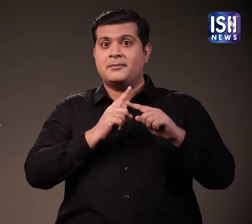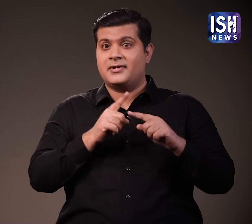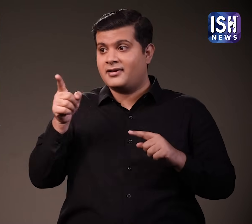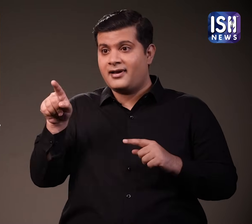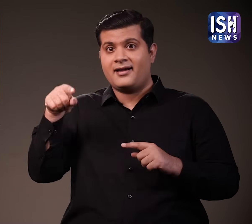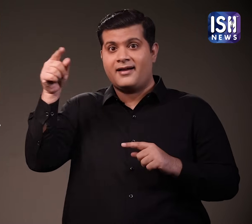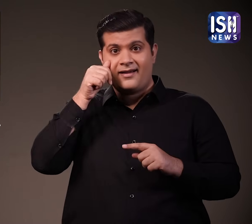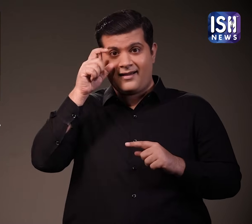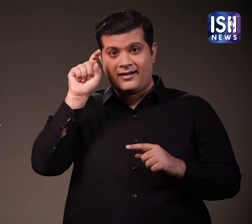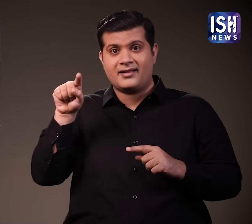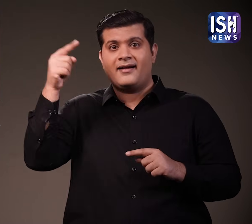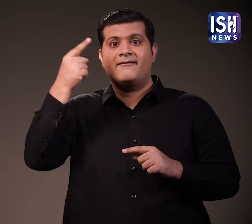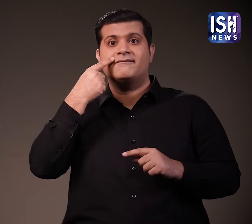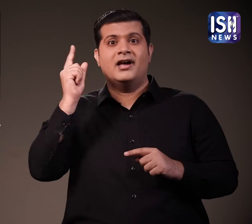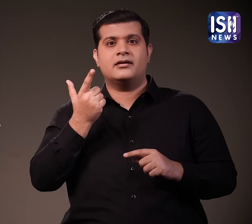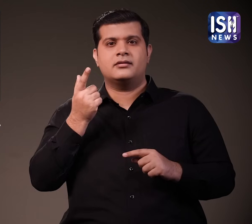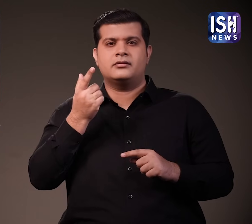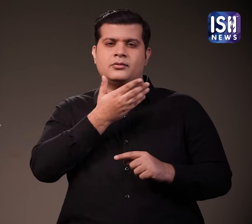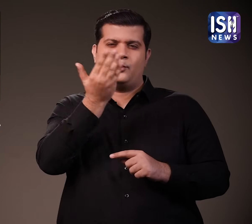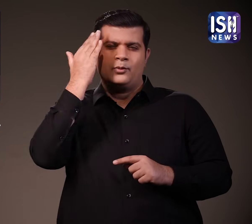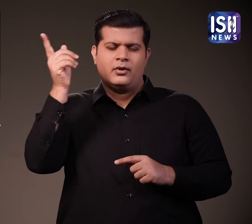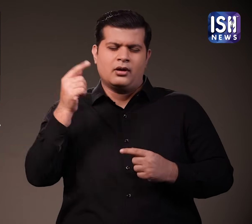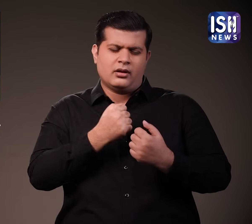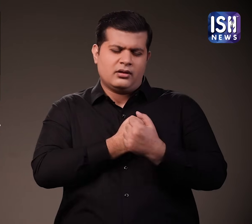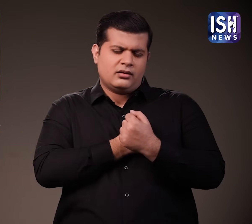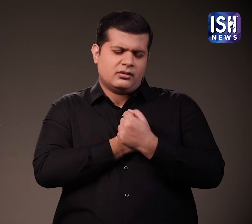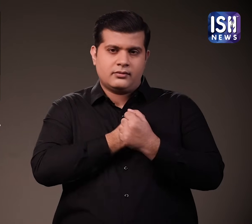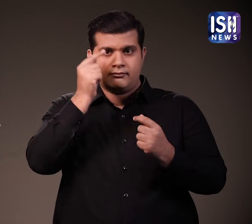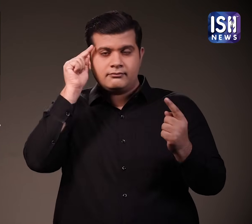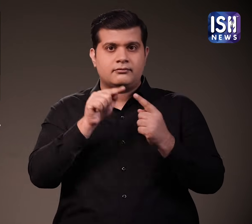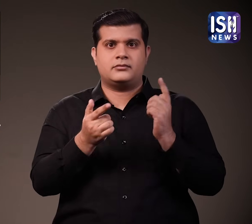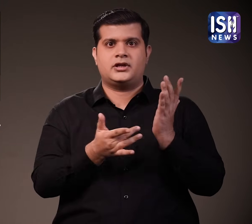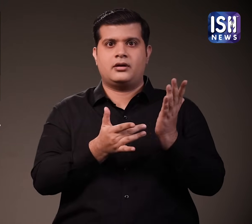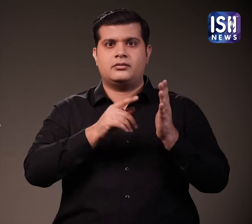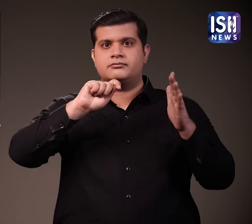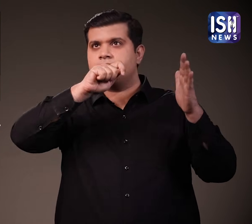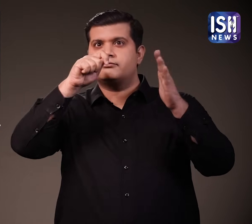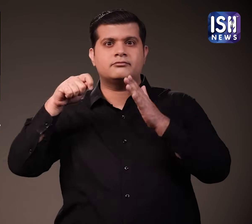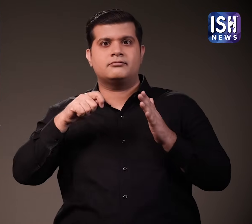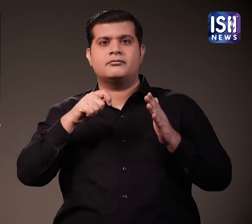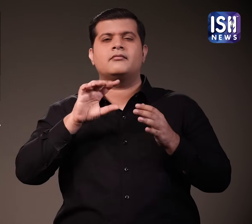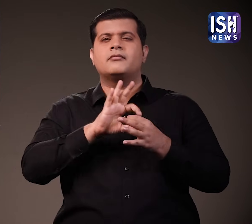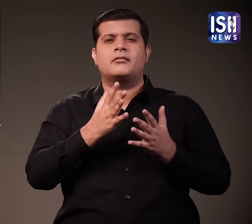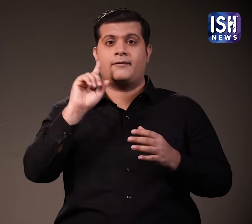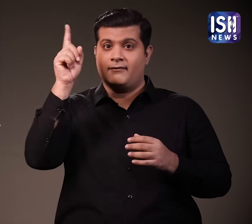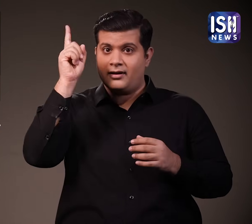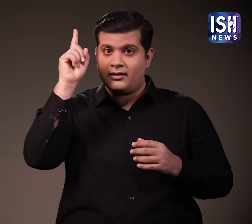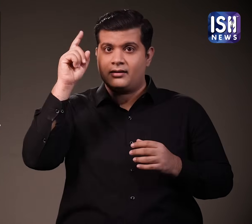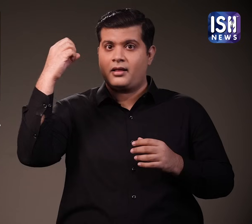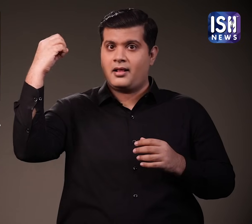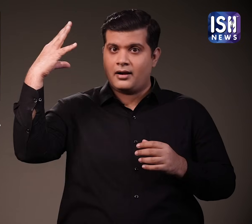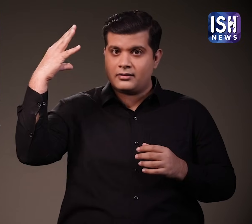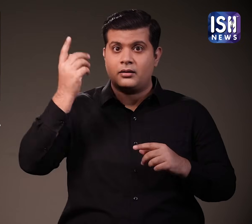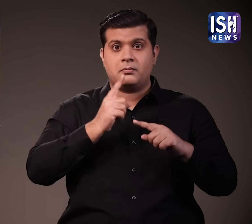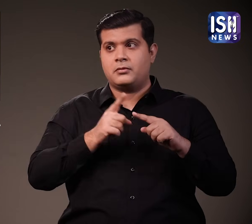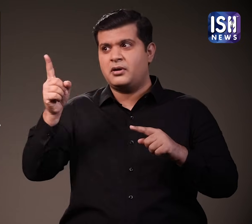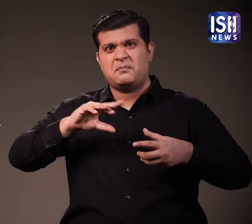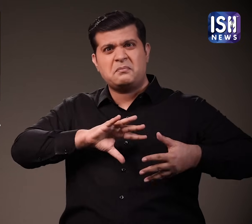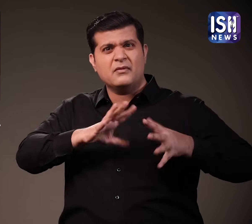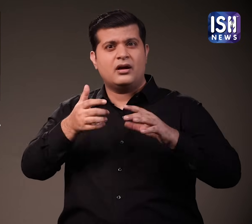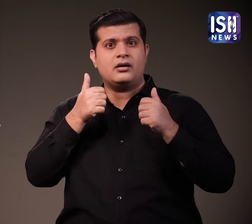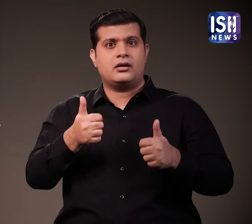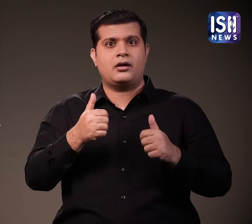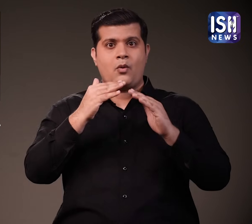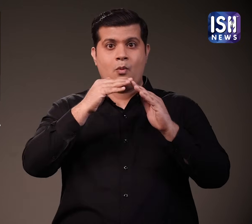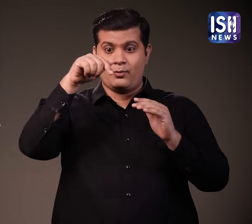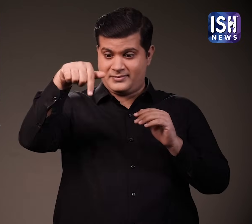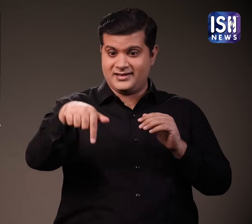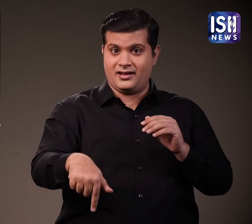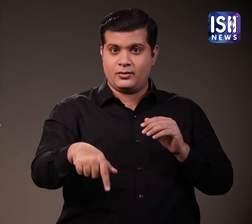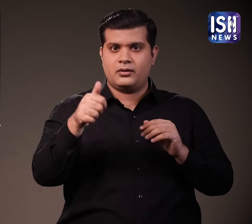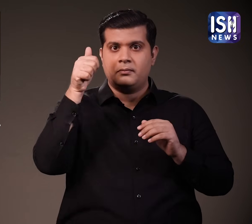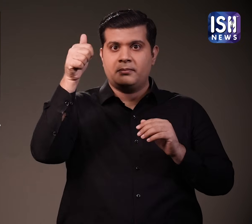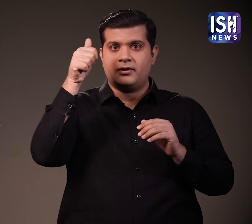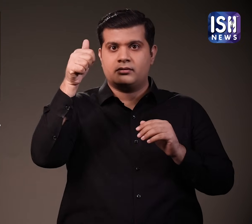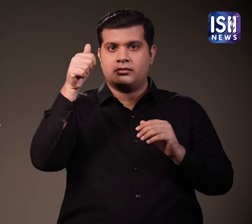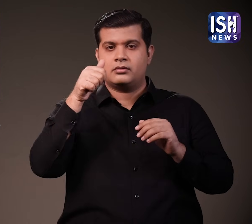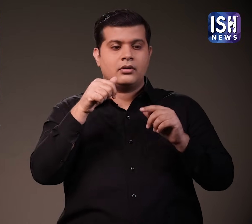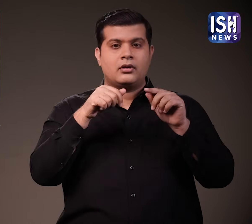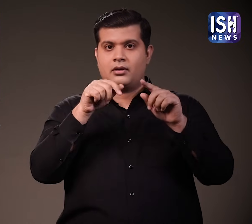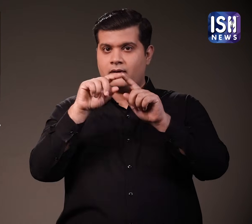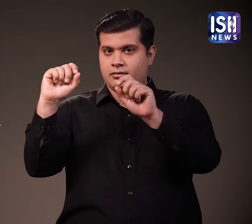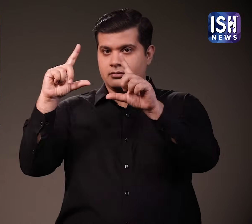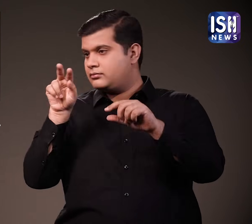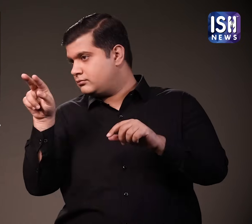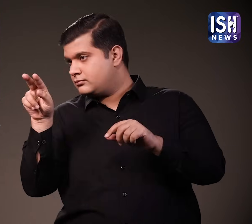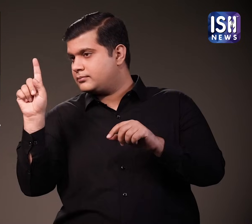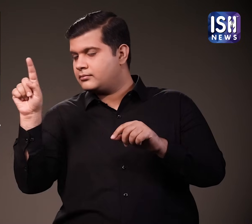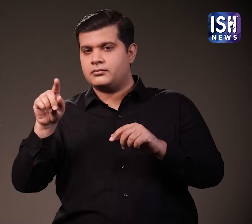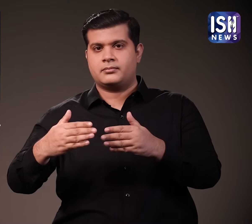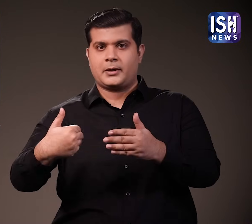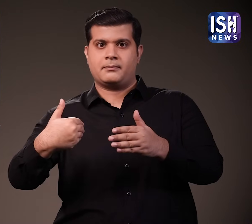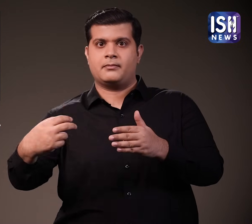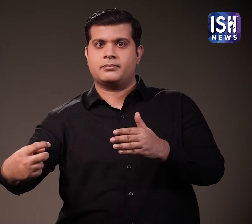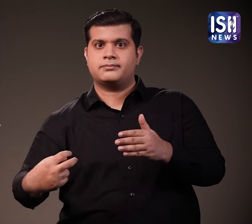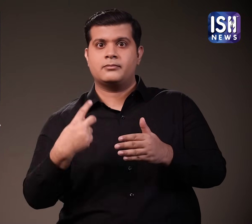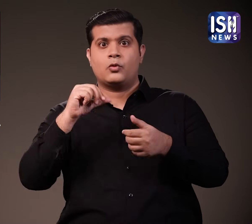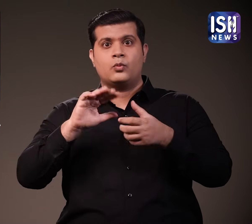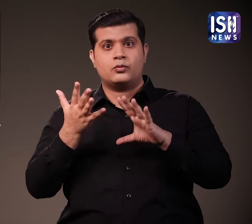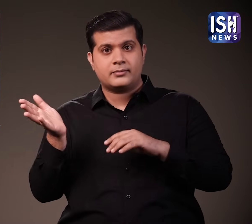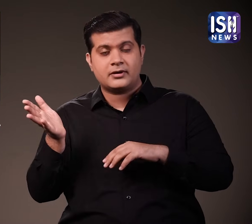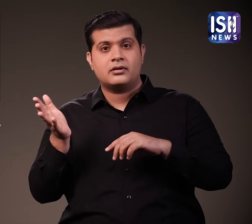Aqil's father is a technology fan. He installed a switch. When someone rings the bell, click the switch and the maindoor opens.